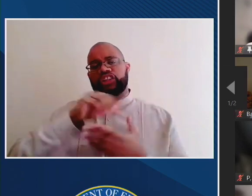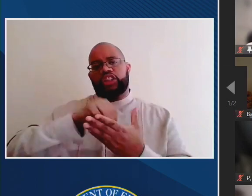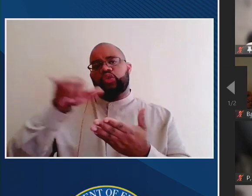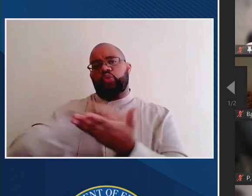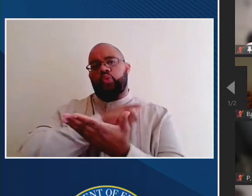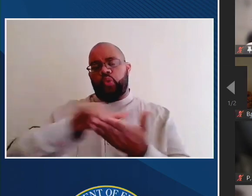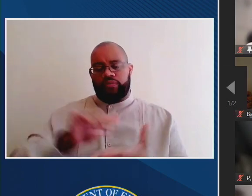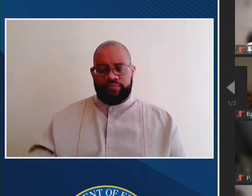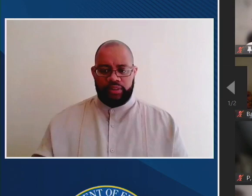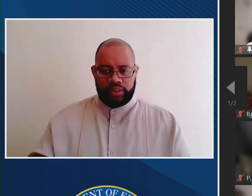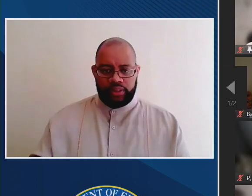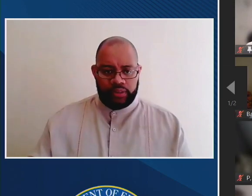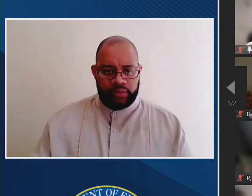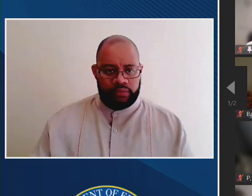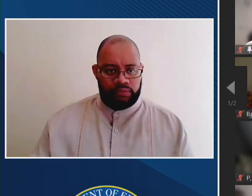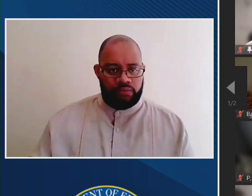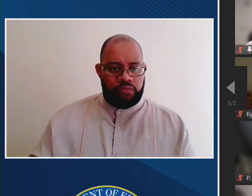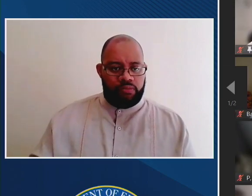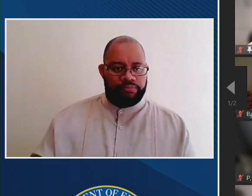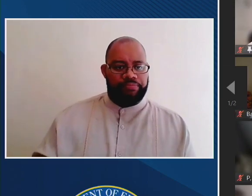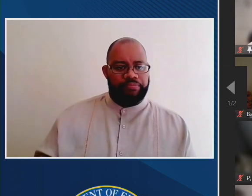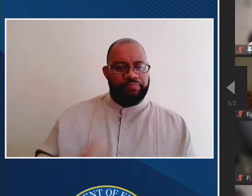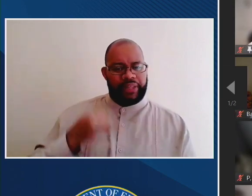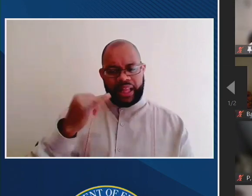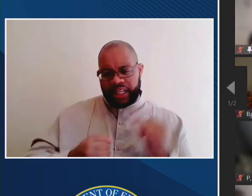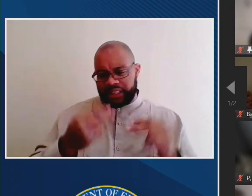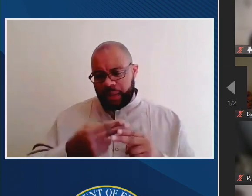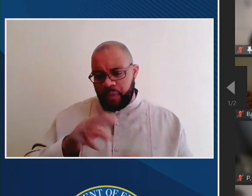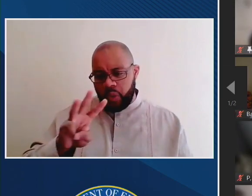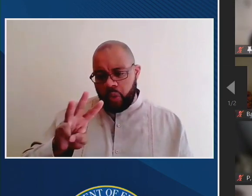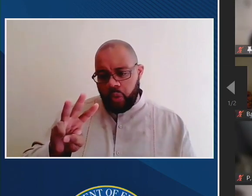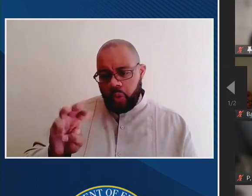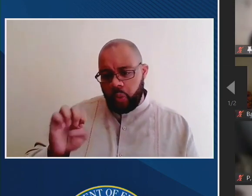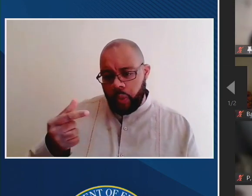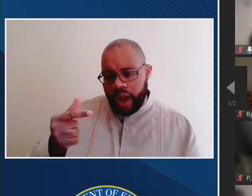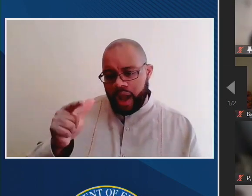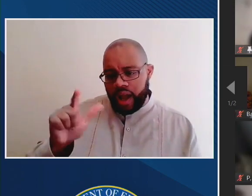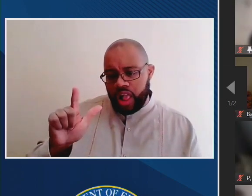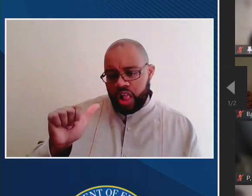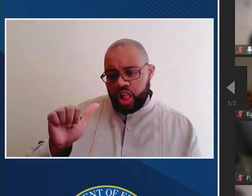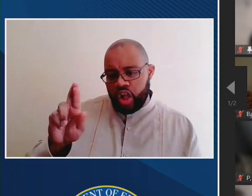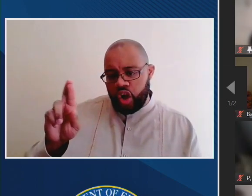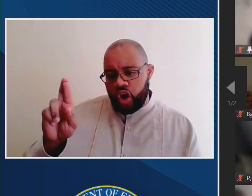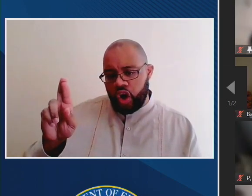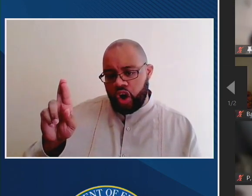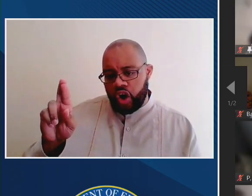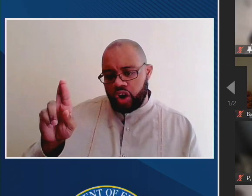And I believe your last name is Weglarz, correct? Weglarz, yes. Okay, thank you.